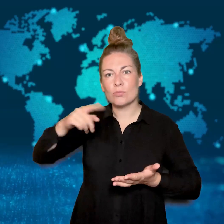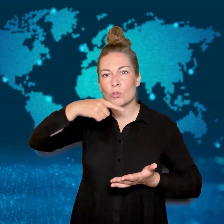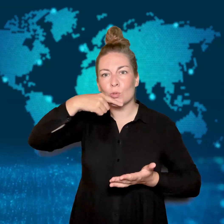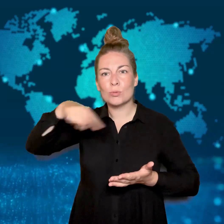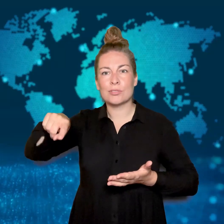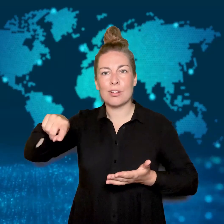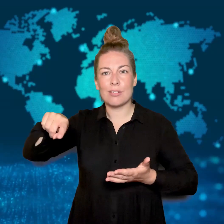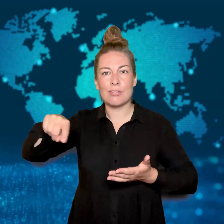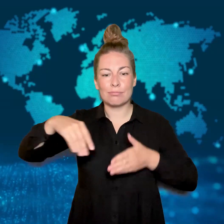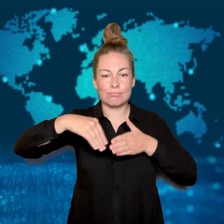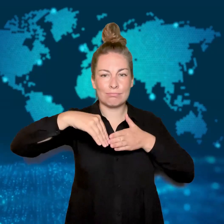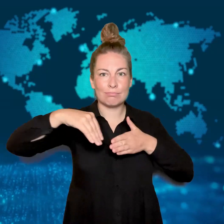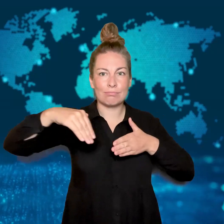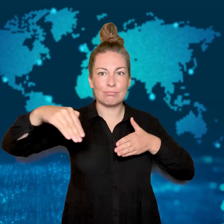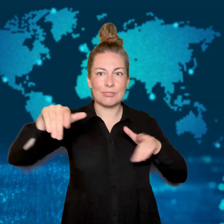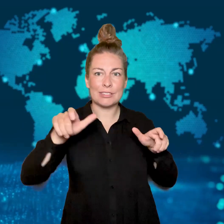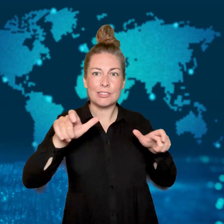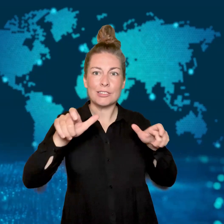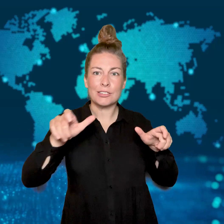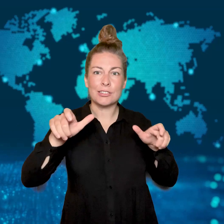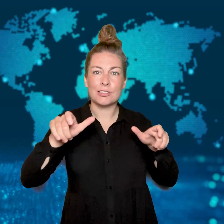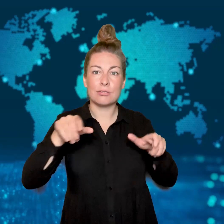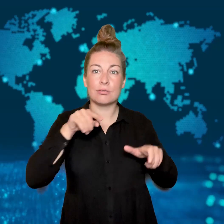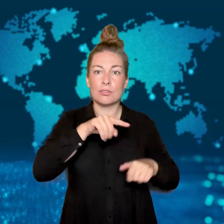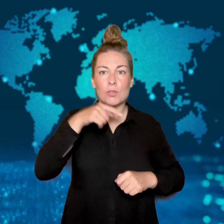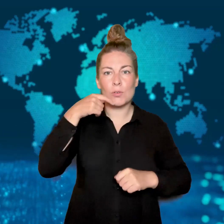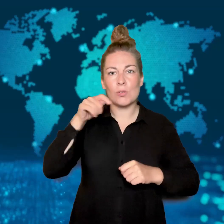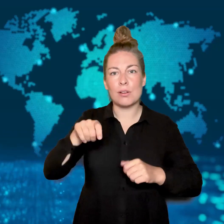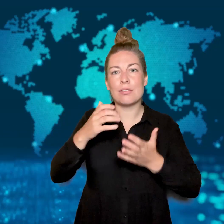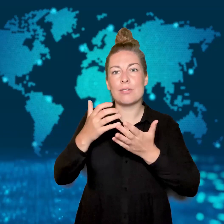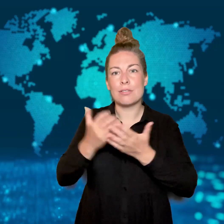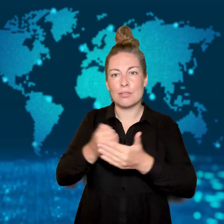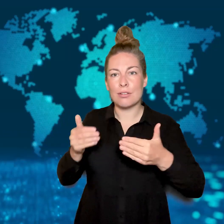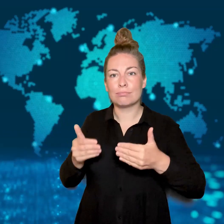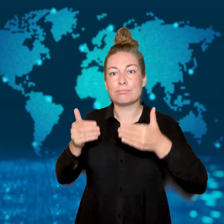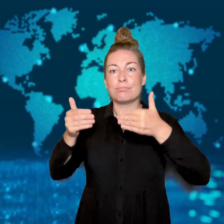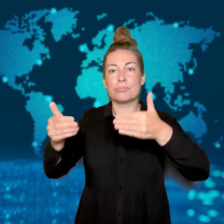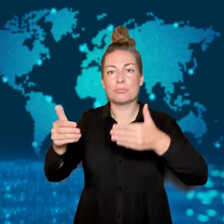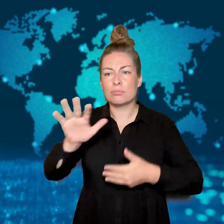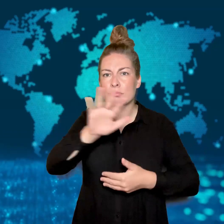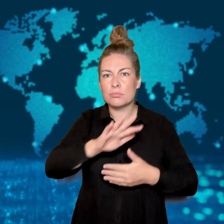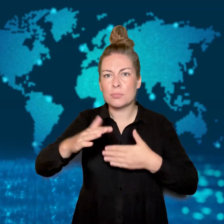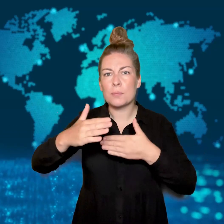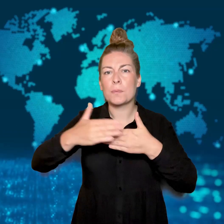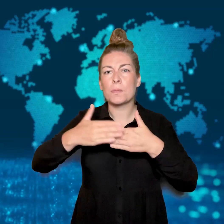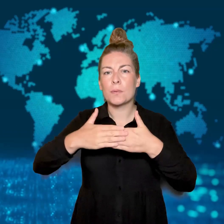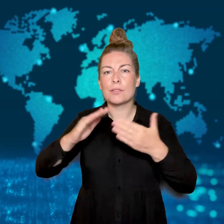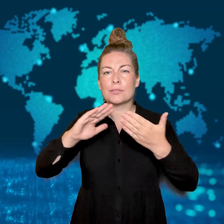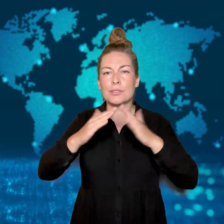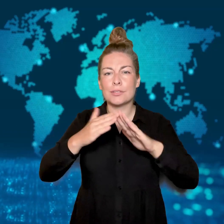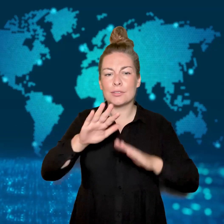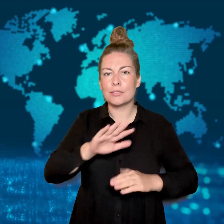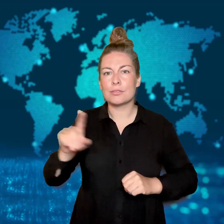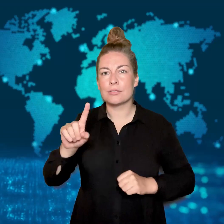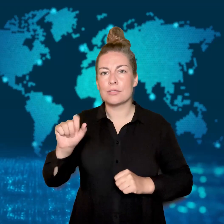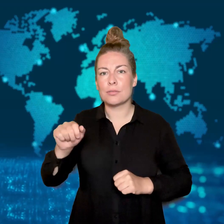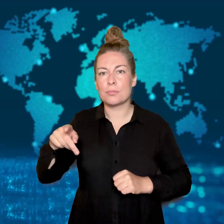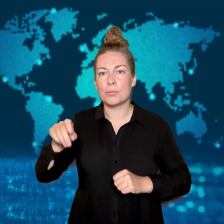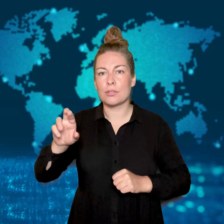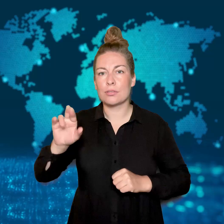Russia's first line of defense near Zaporizhzhia as